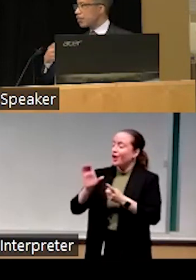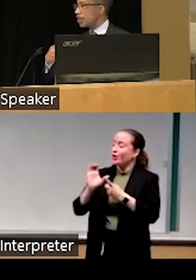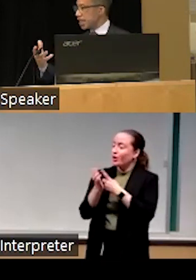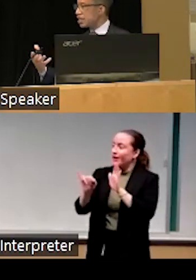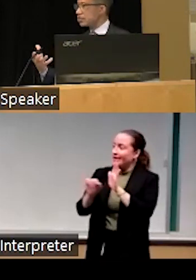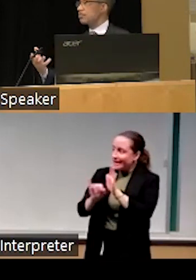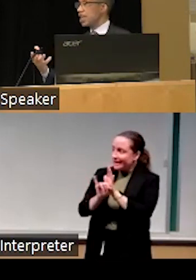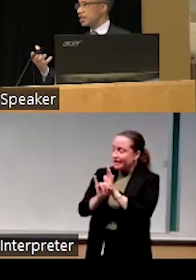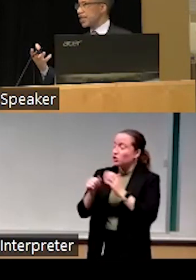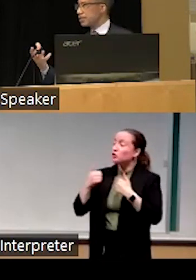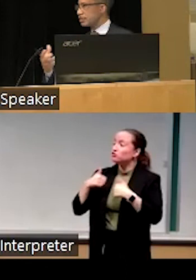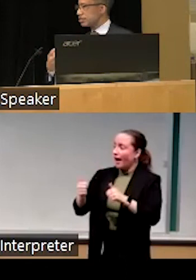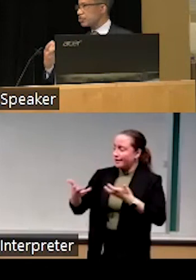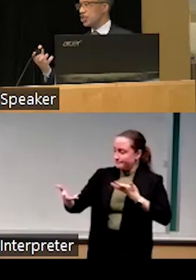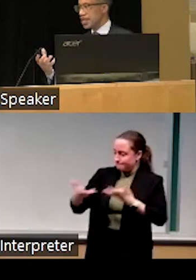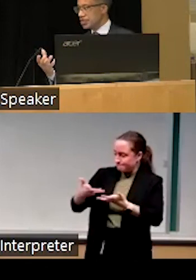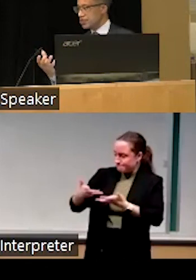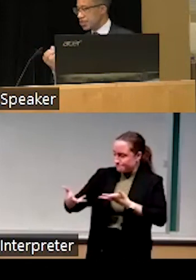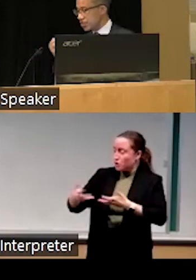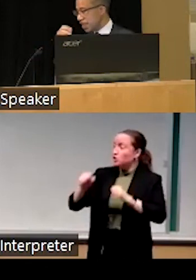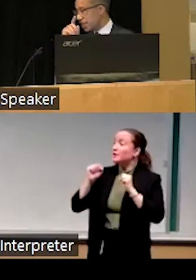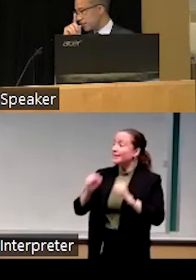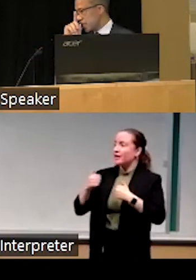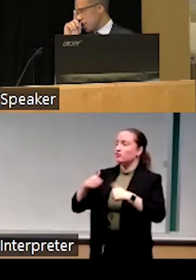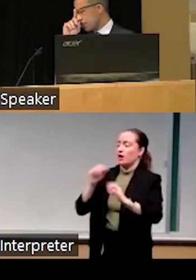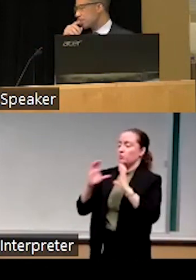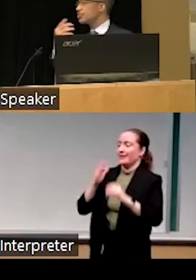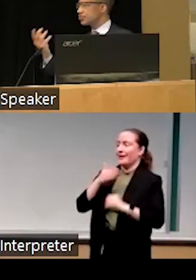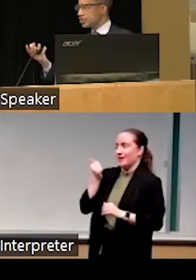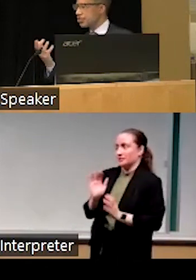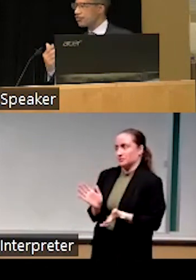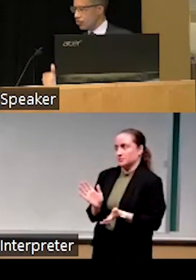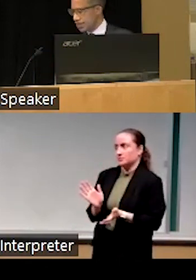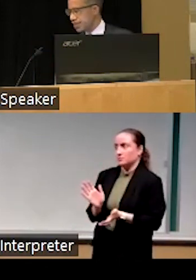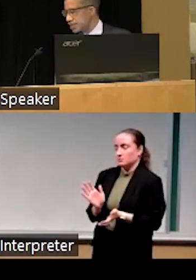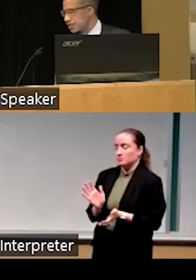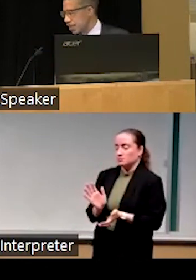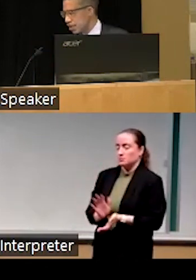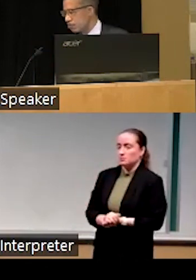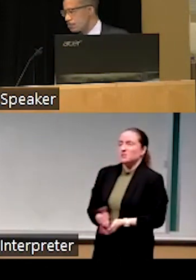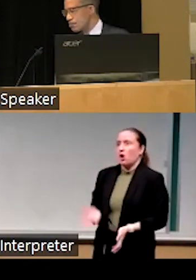that we can make that communication as best we can um it's so for instance um